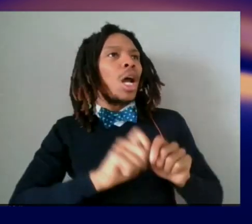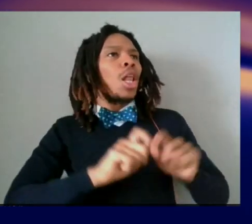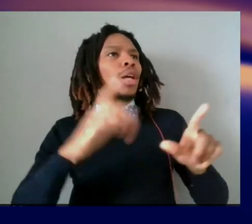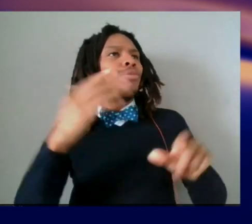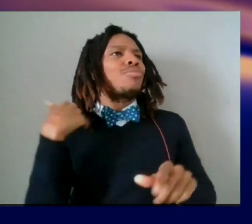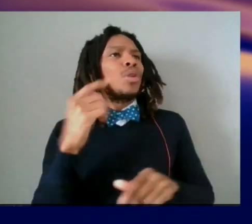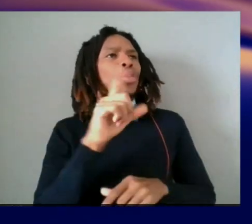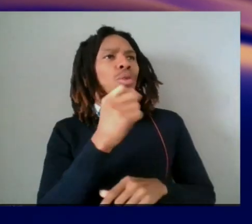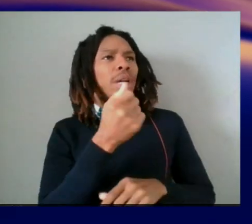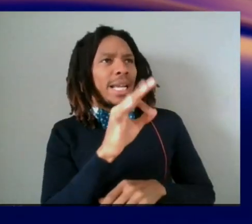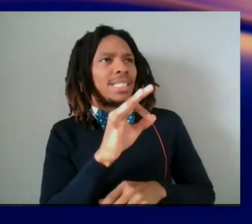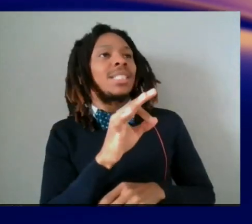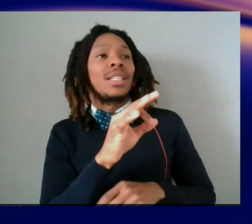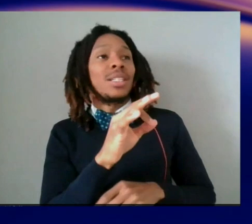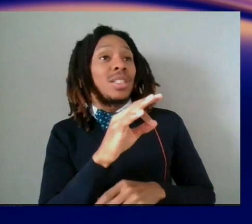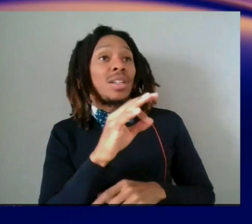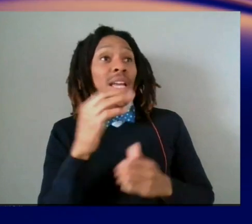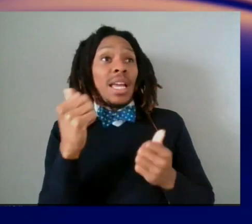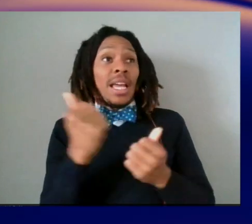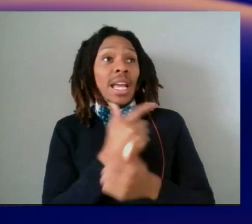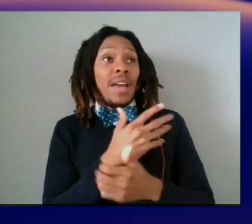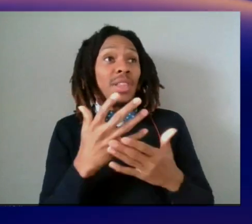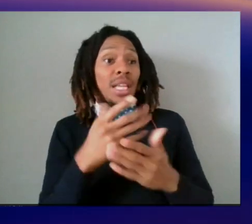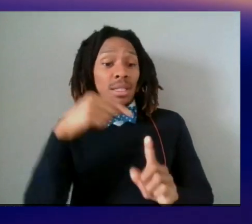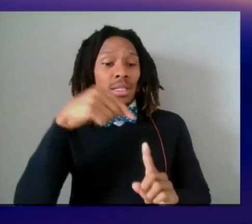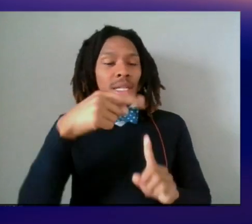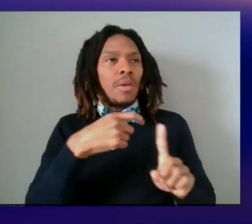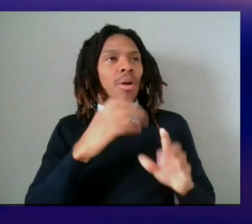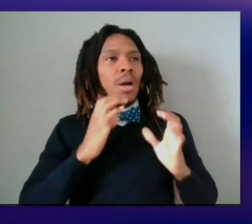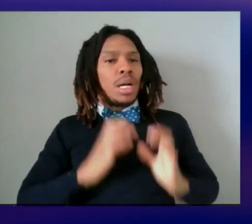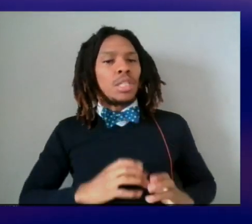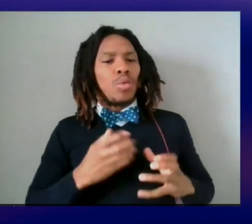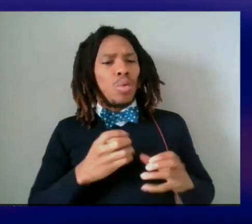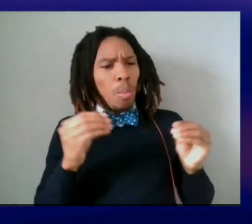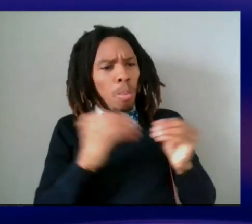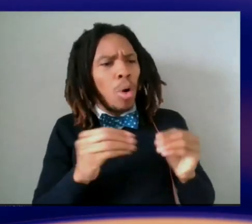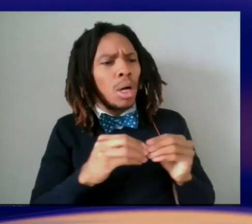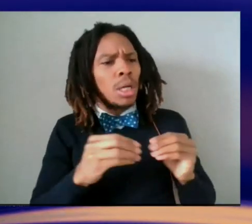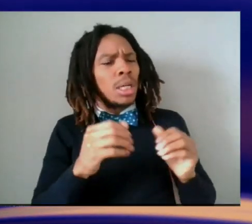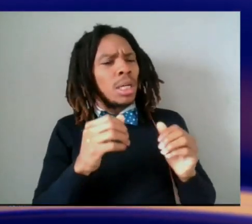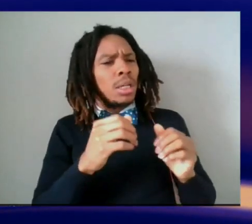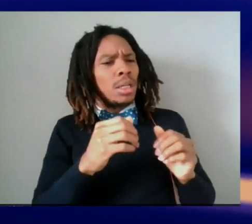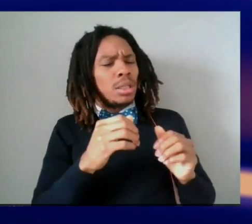So this is all based on customers wanting to do more with Athena, leverage their data in new ways. And that's what we're here to do.